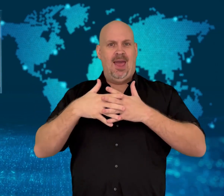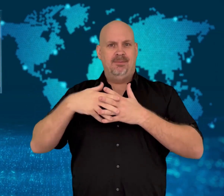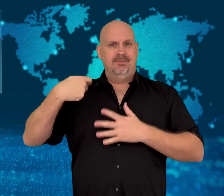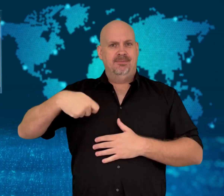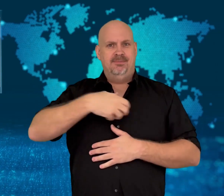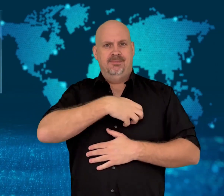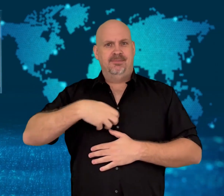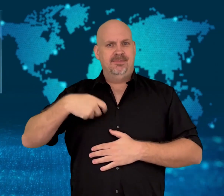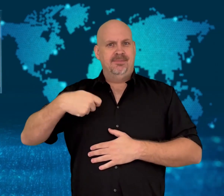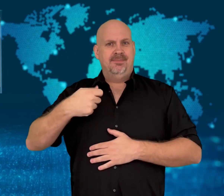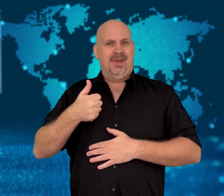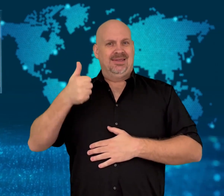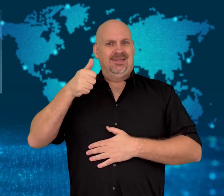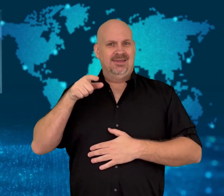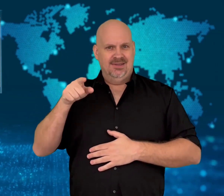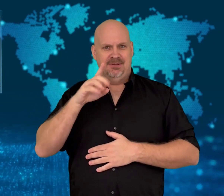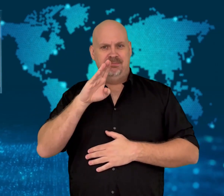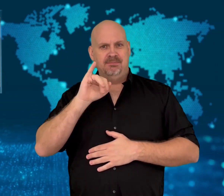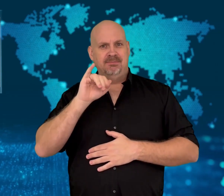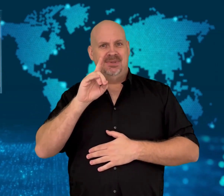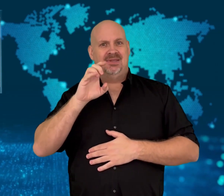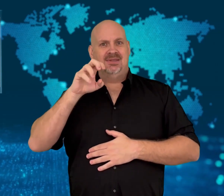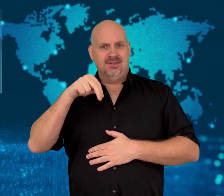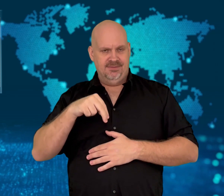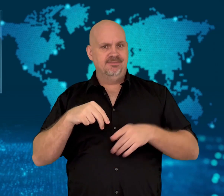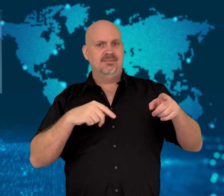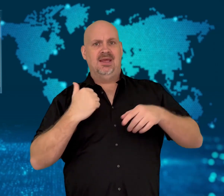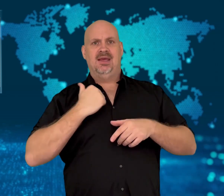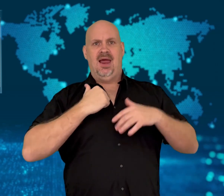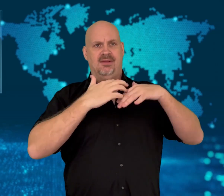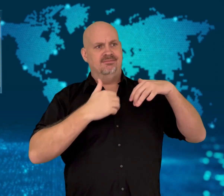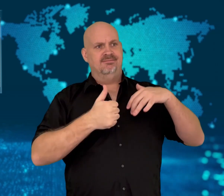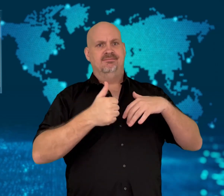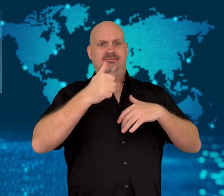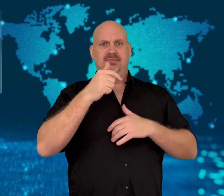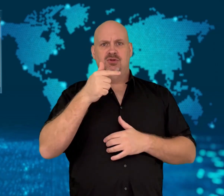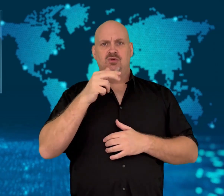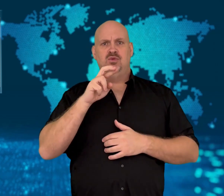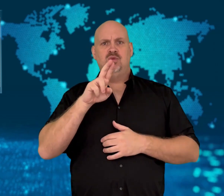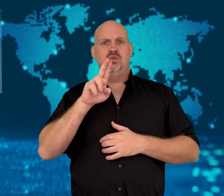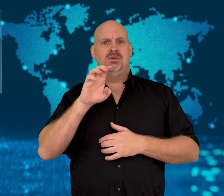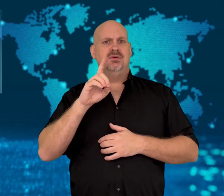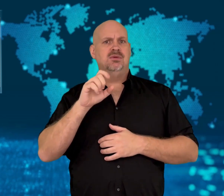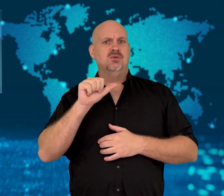Following a call between US President Joe Biden and Canada's Prime Minister